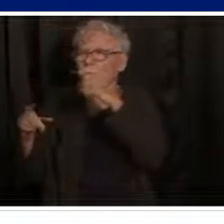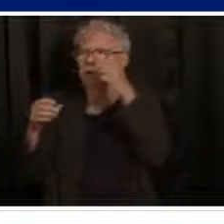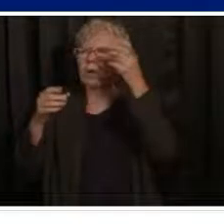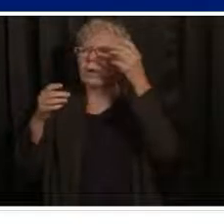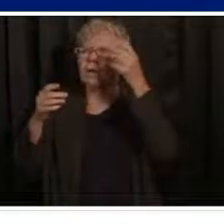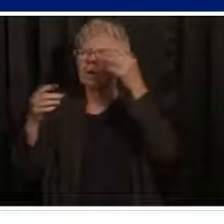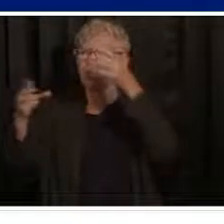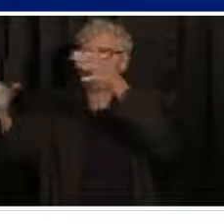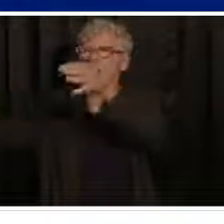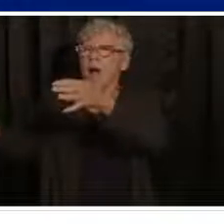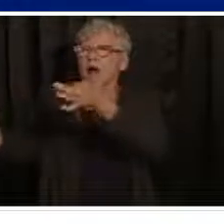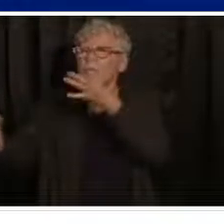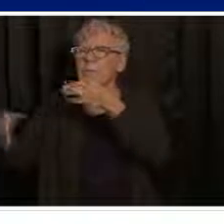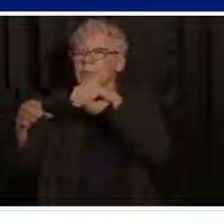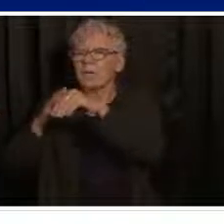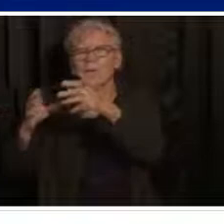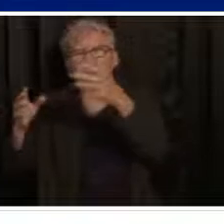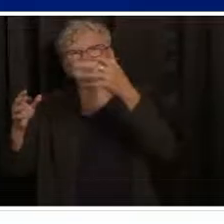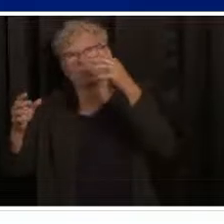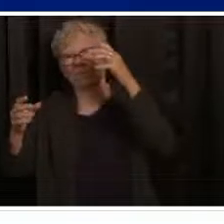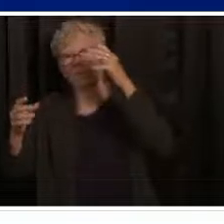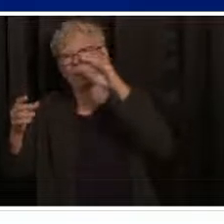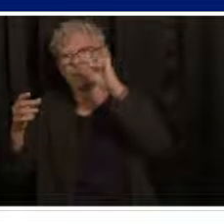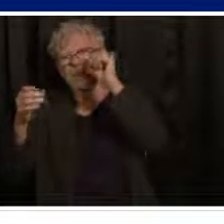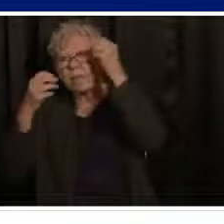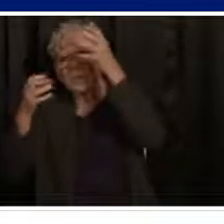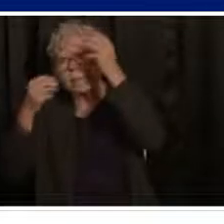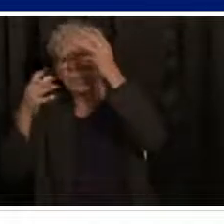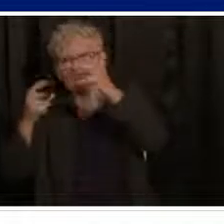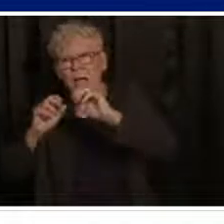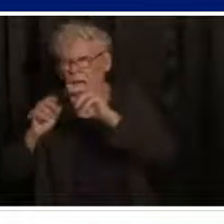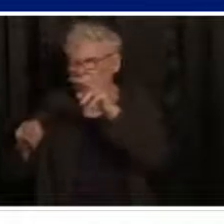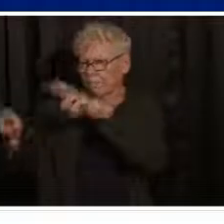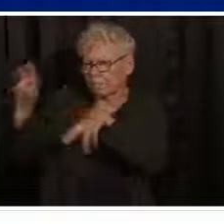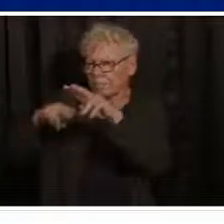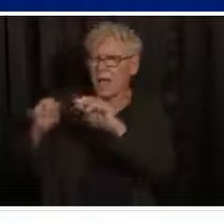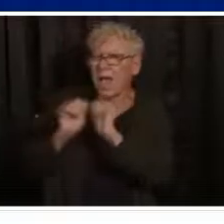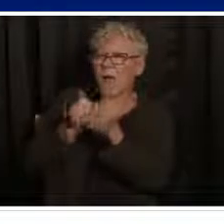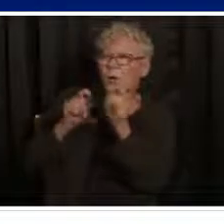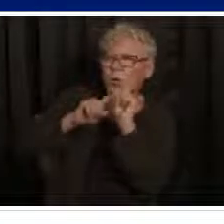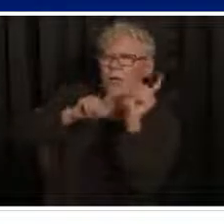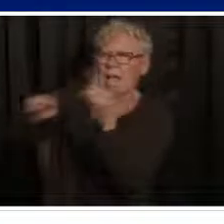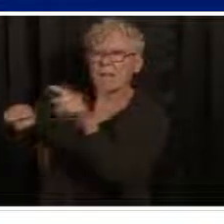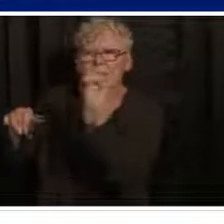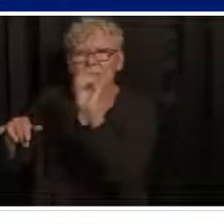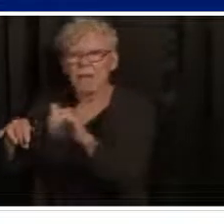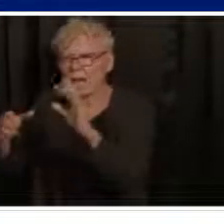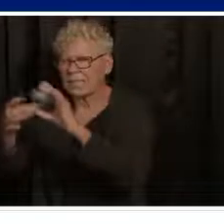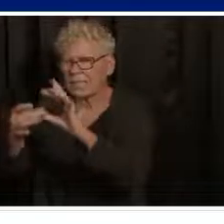in Colorado make recommendations on how to respond At this point in our statewide vaccination efforts,